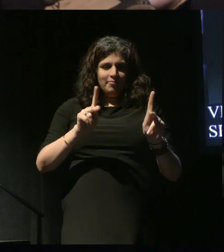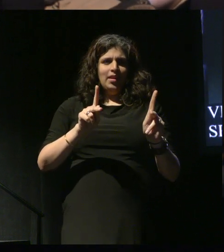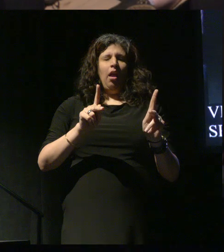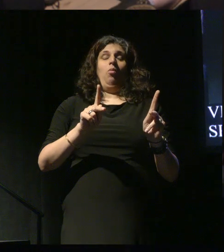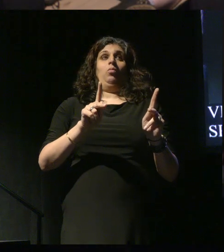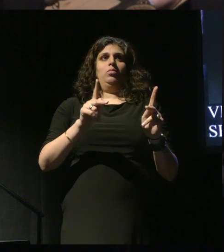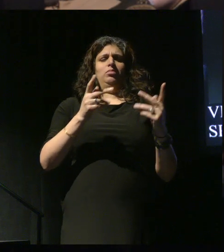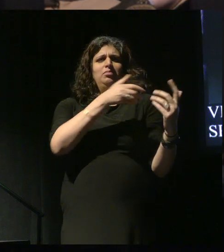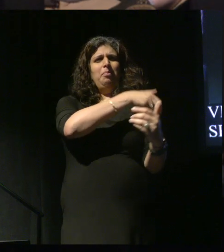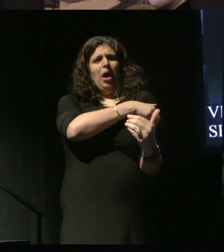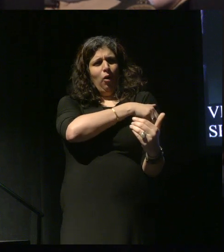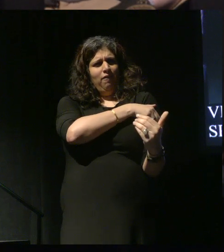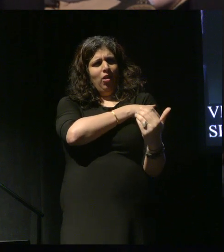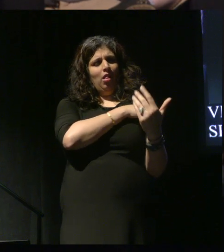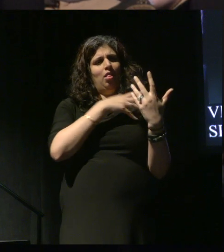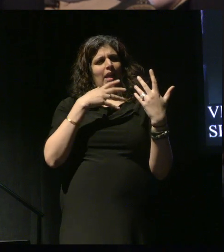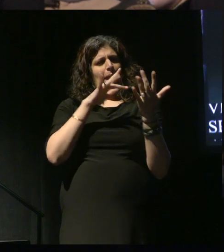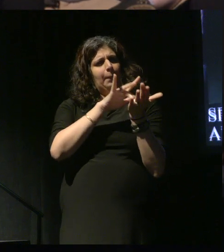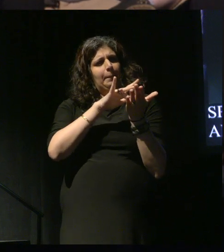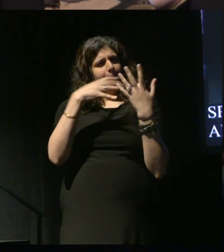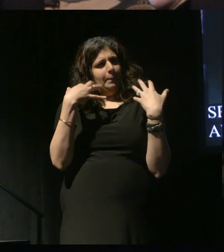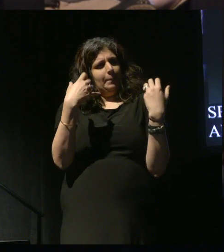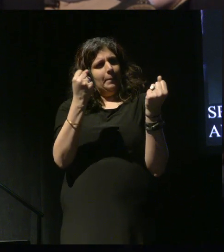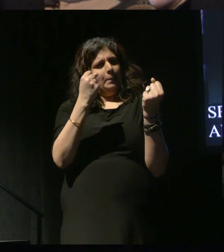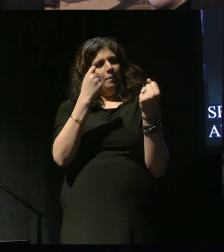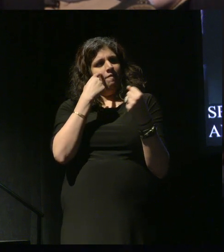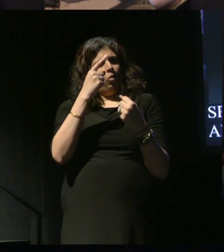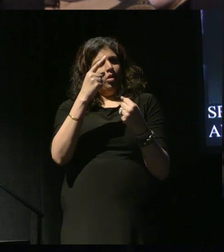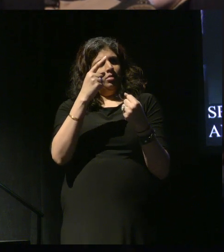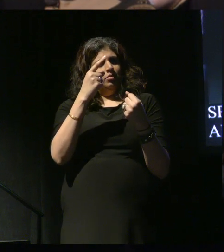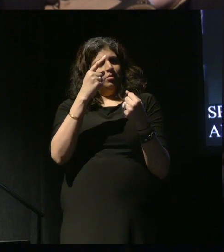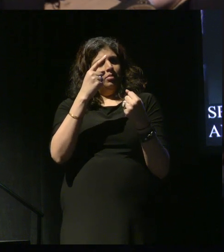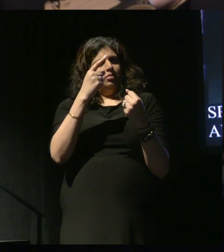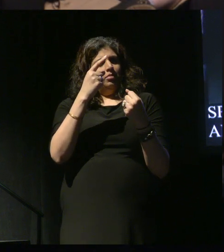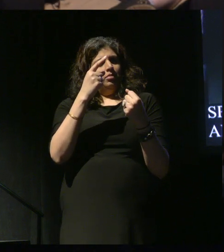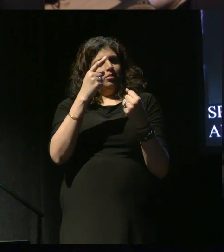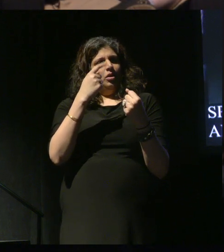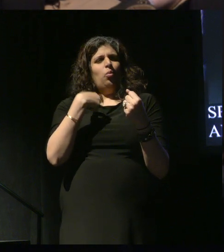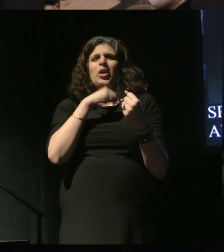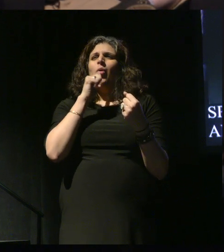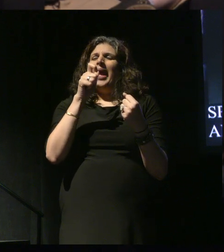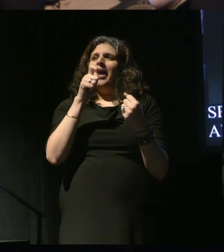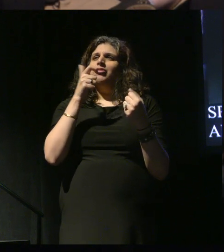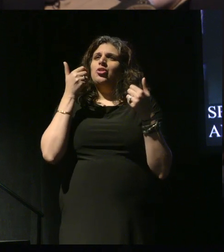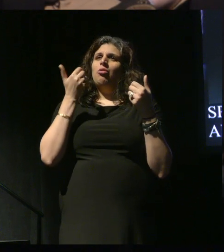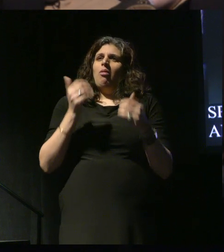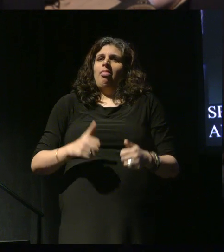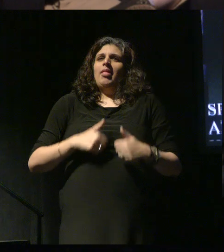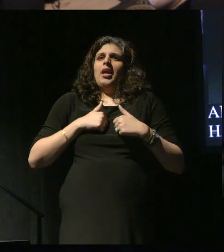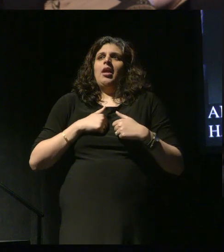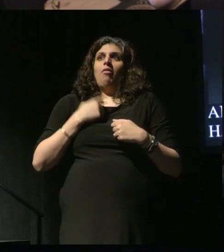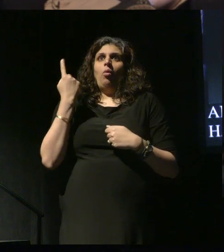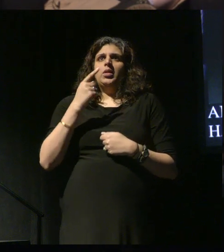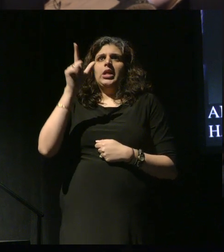At least it did for me in terms of we don't have to exist purely in the space of logic and reason